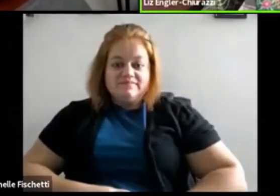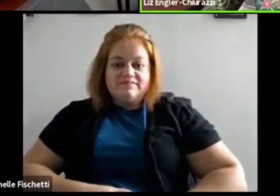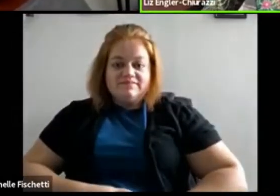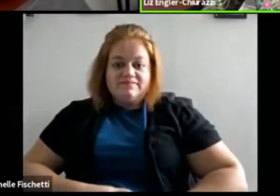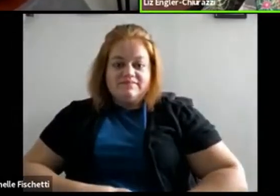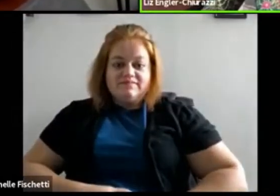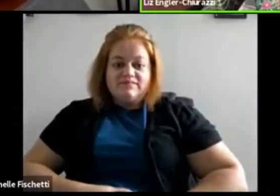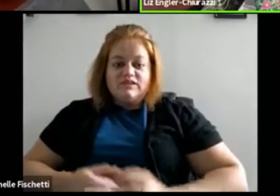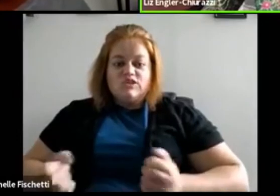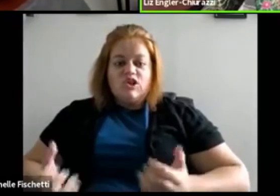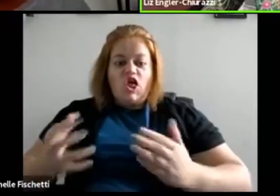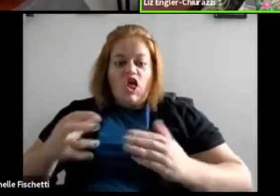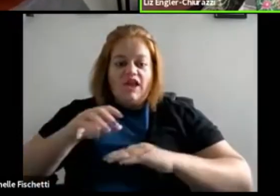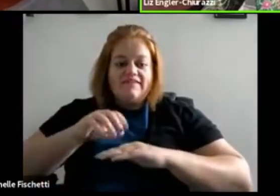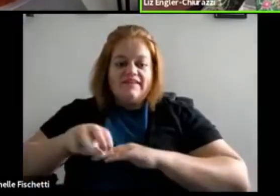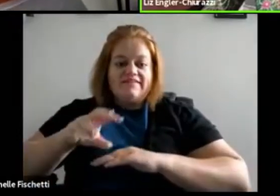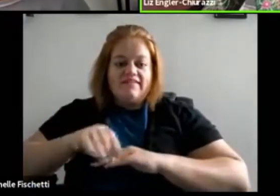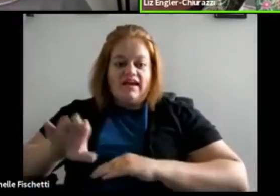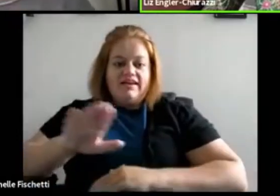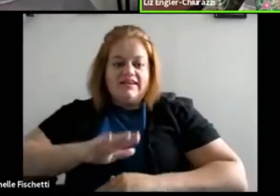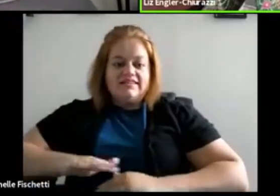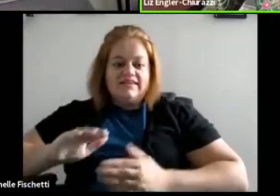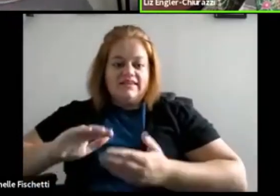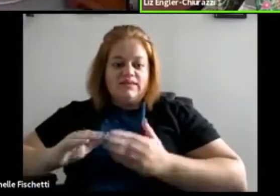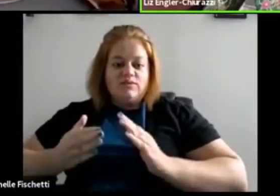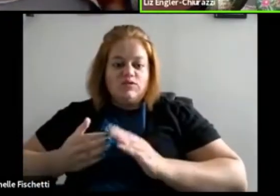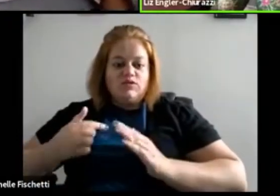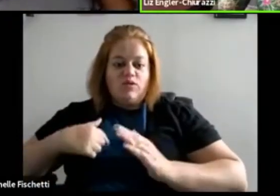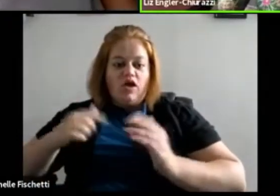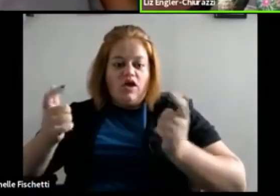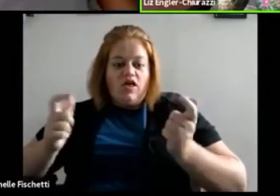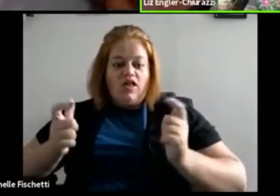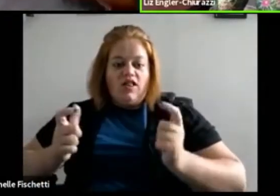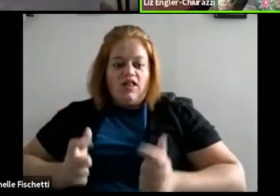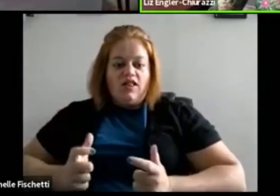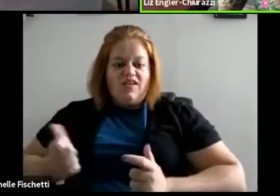there to be had, so I'll boil it down to just a few key points that I think will